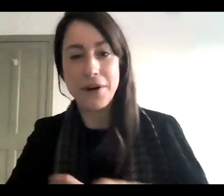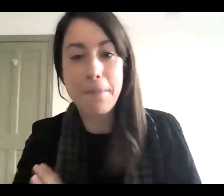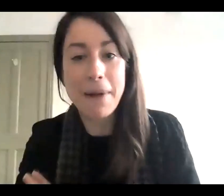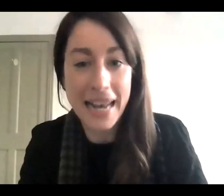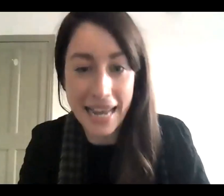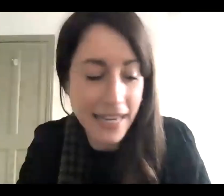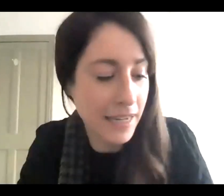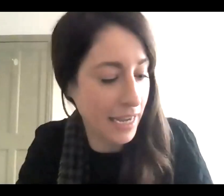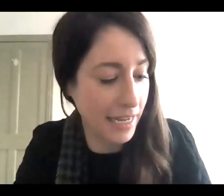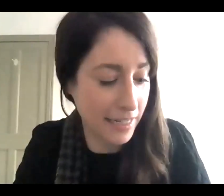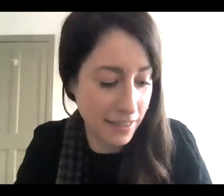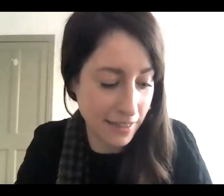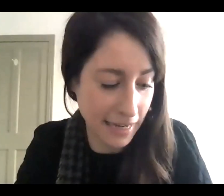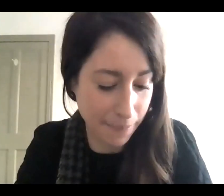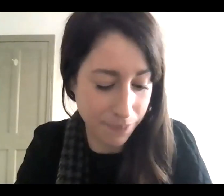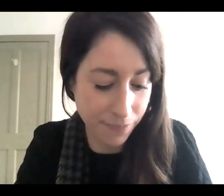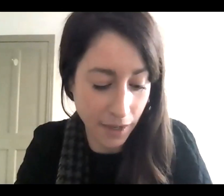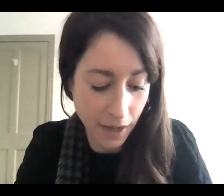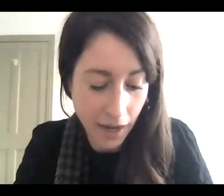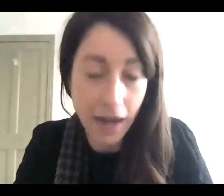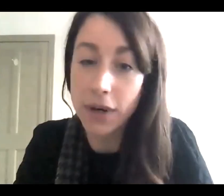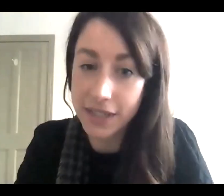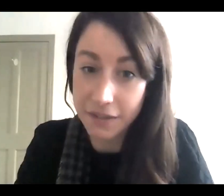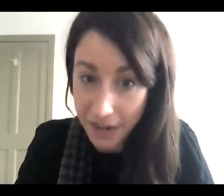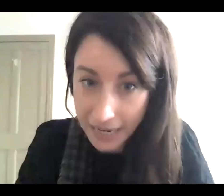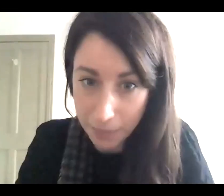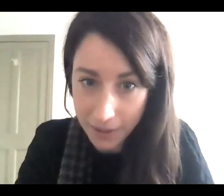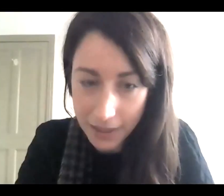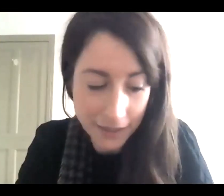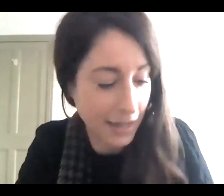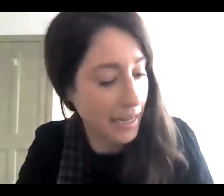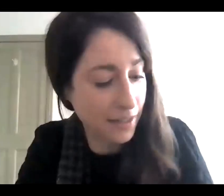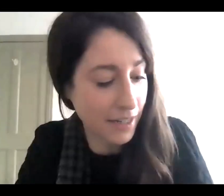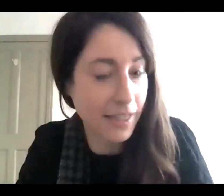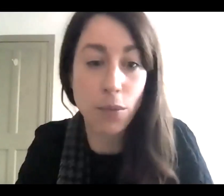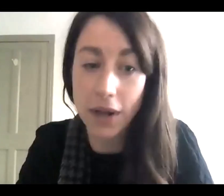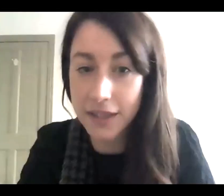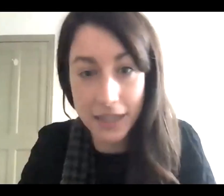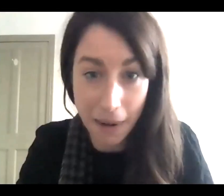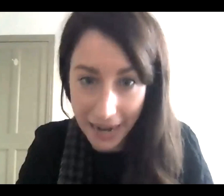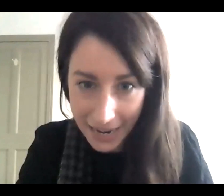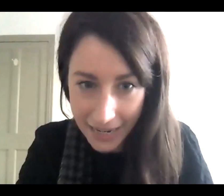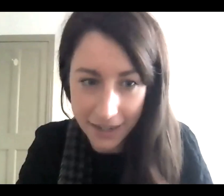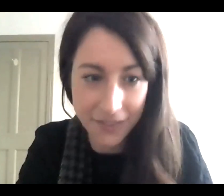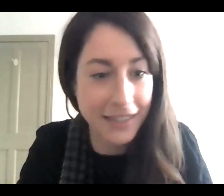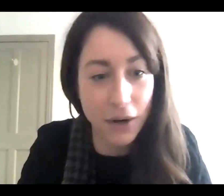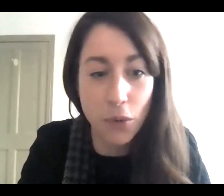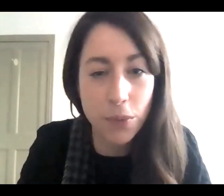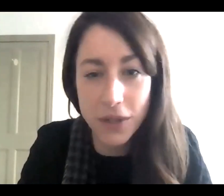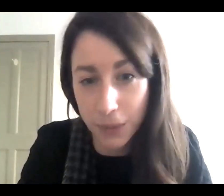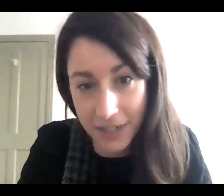a play and I wasn't available and I said, what's the play? And they said, oh we don't want to